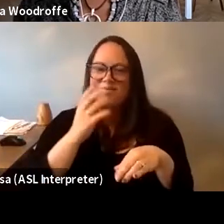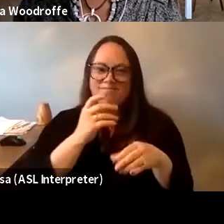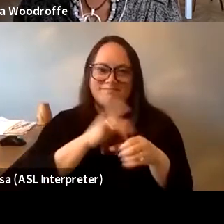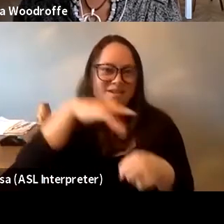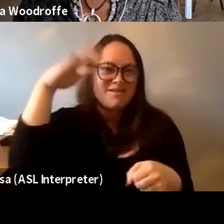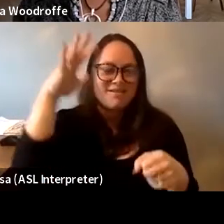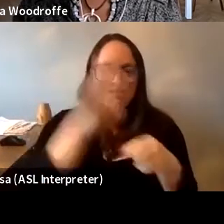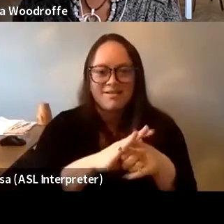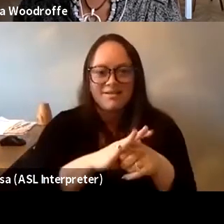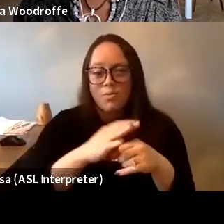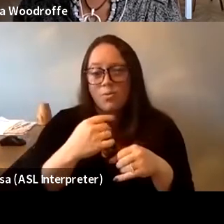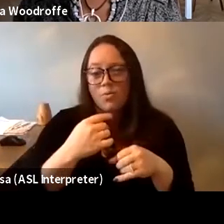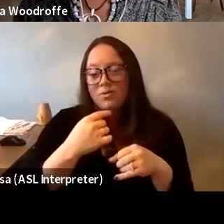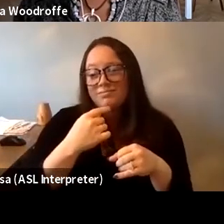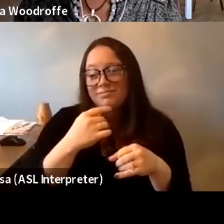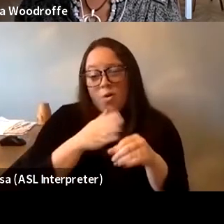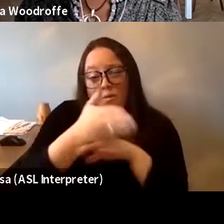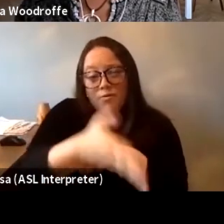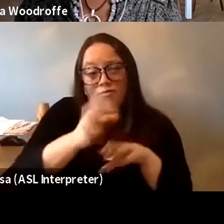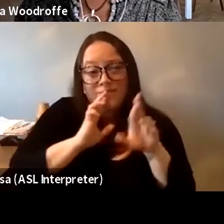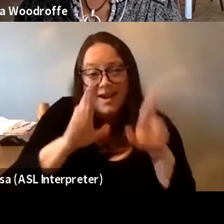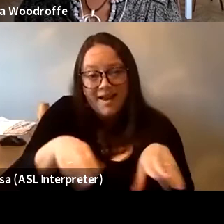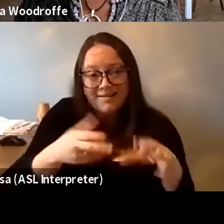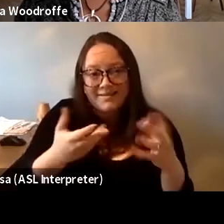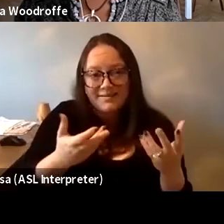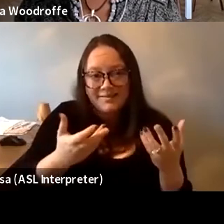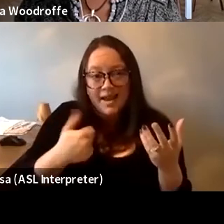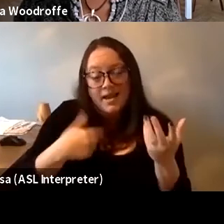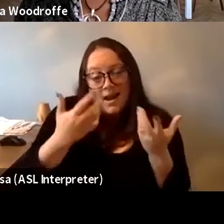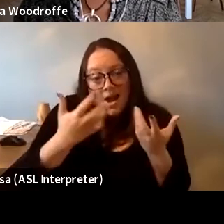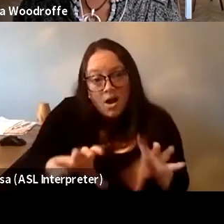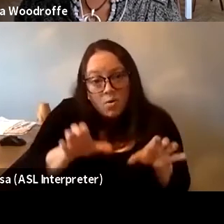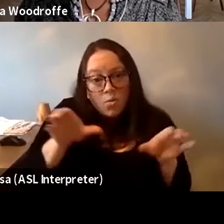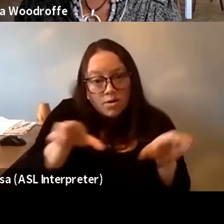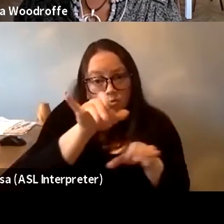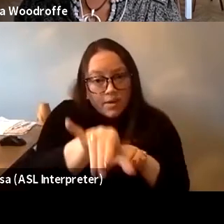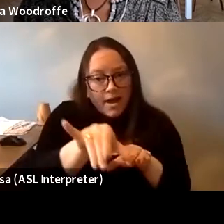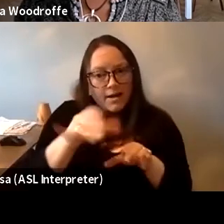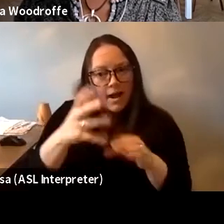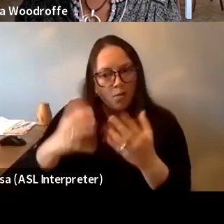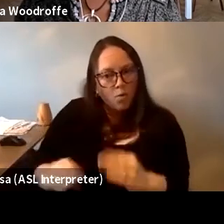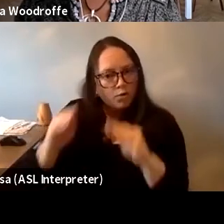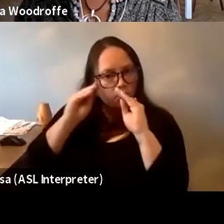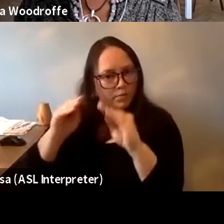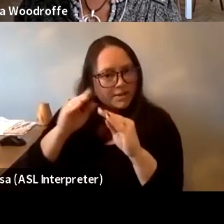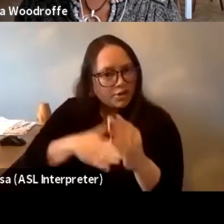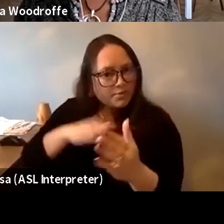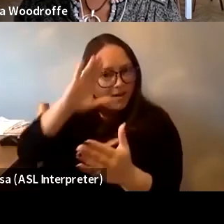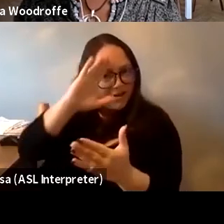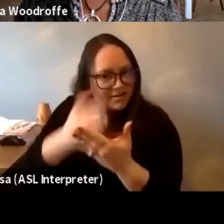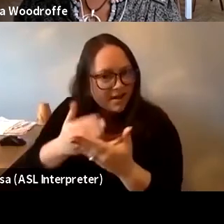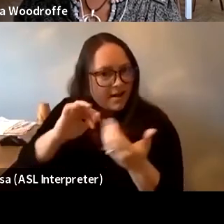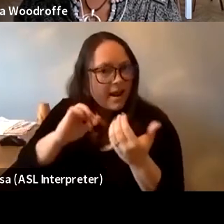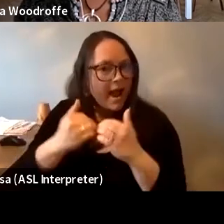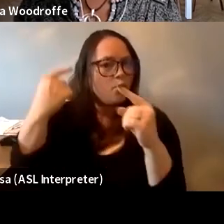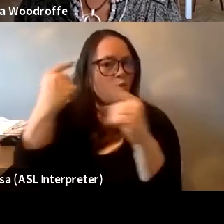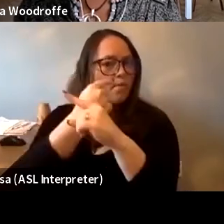or overreact. And I would not want to do that. I want to teach him how to respond appropriately when things like that happen.